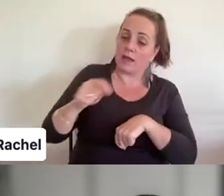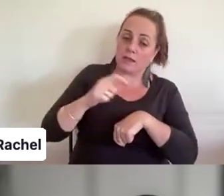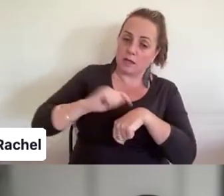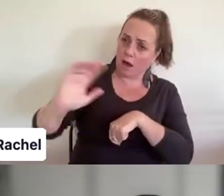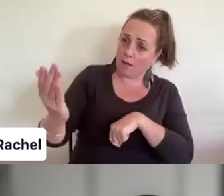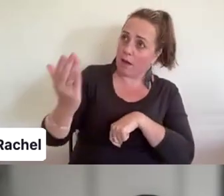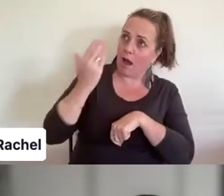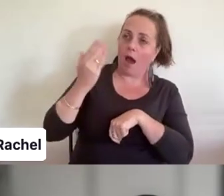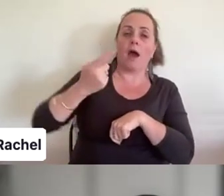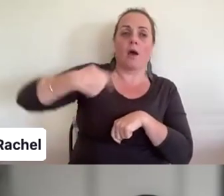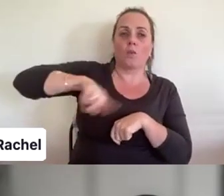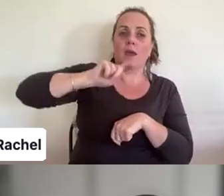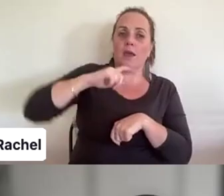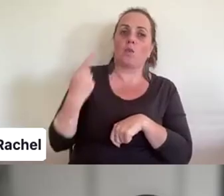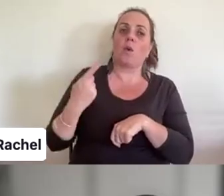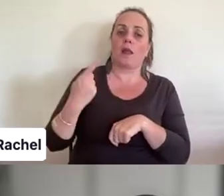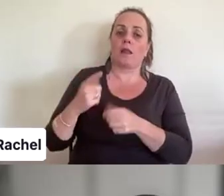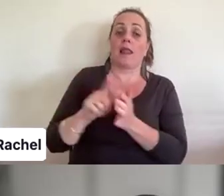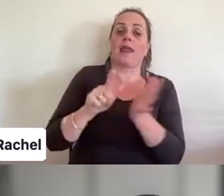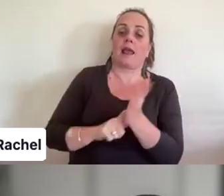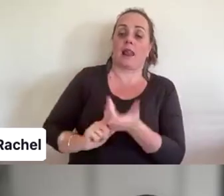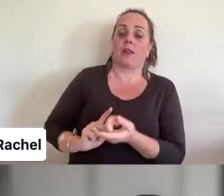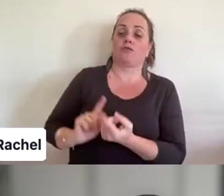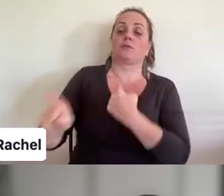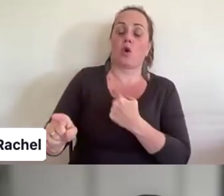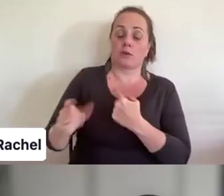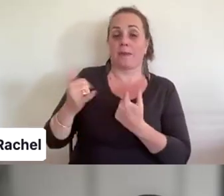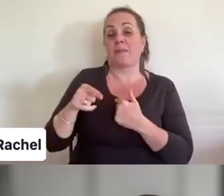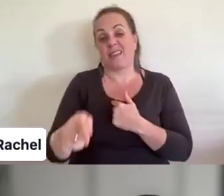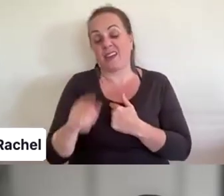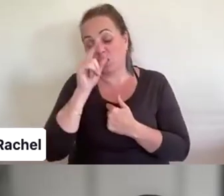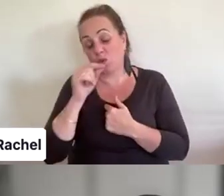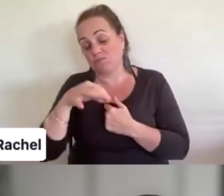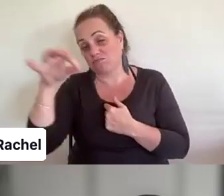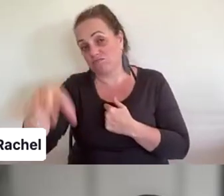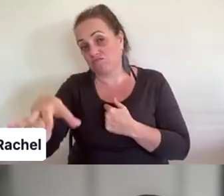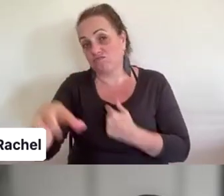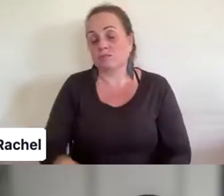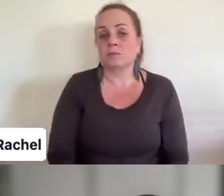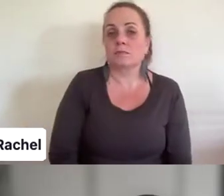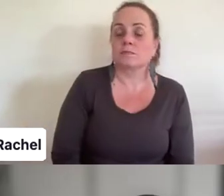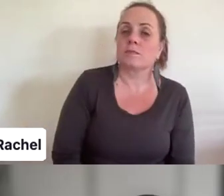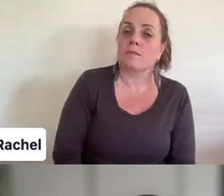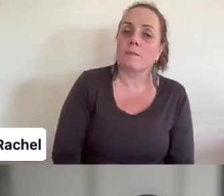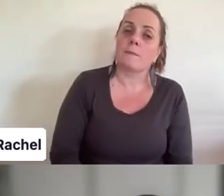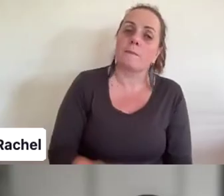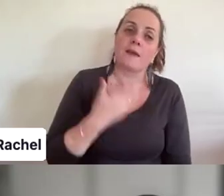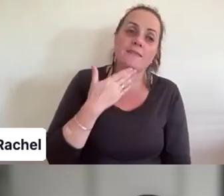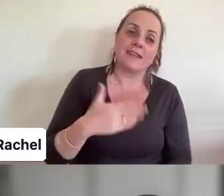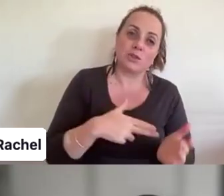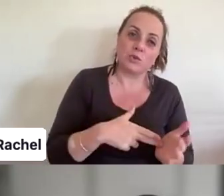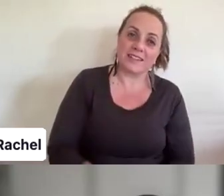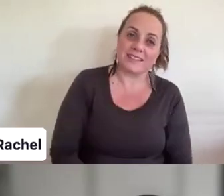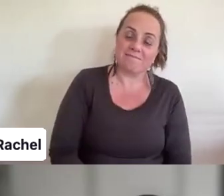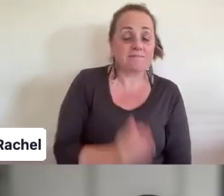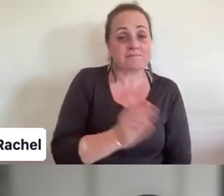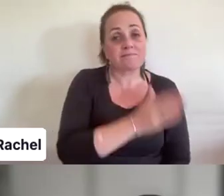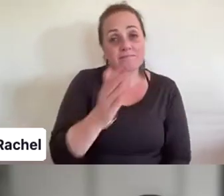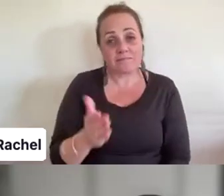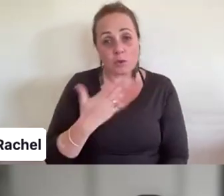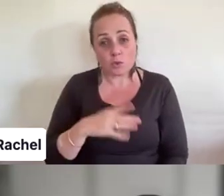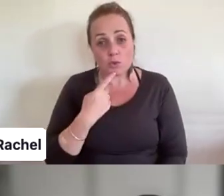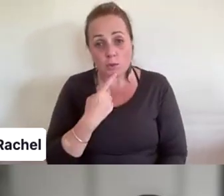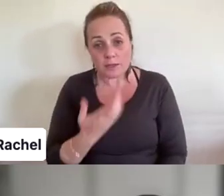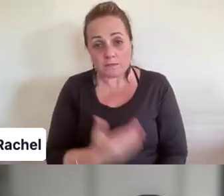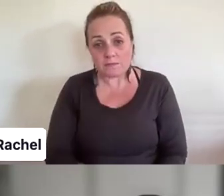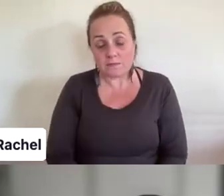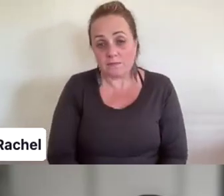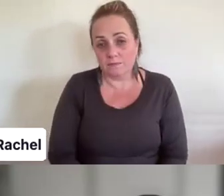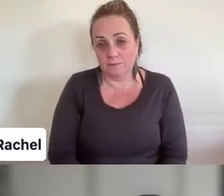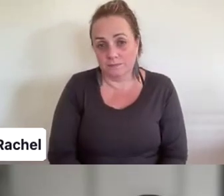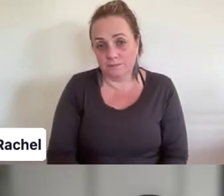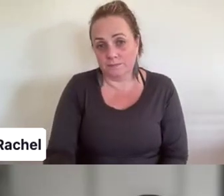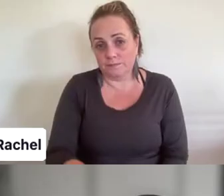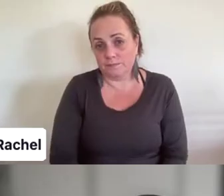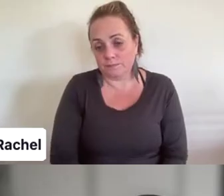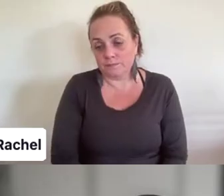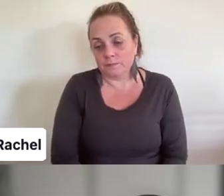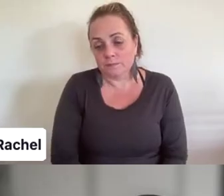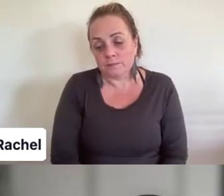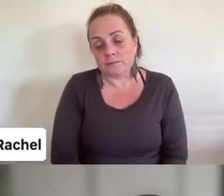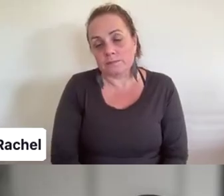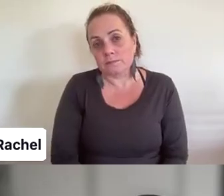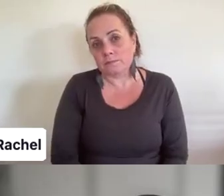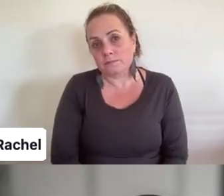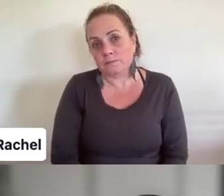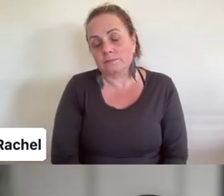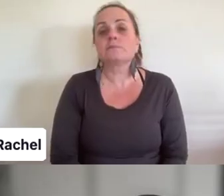with a legislative response. Thank you Nick. Does anyone else want to comment to this? I think this